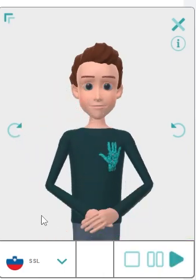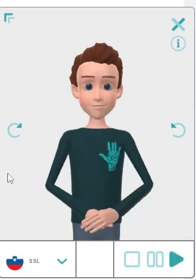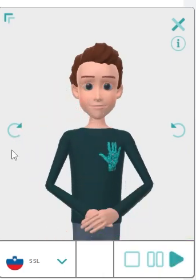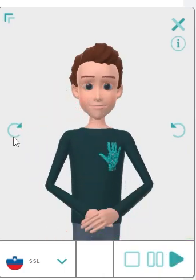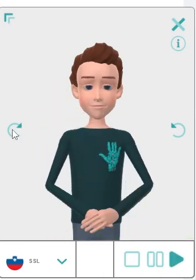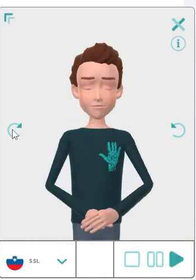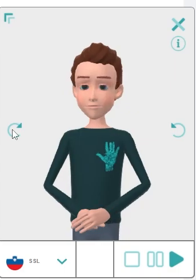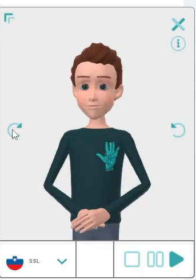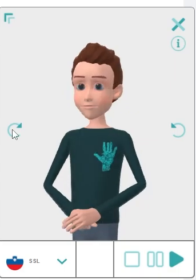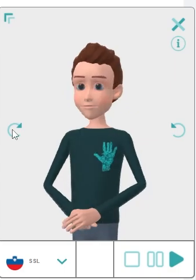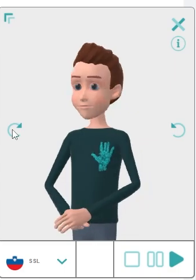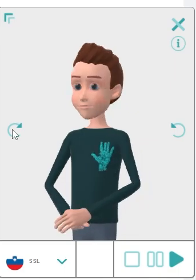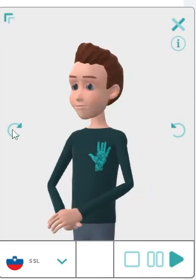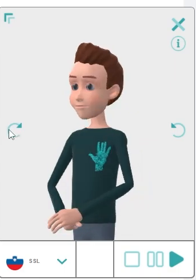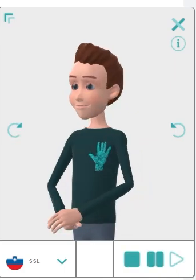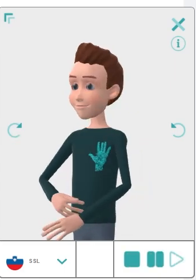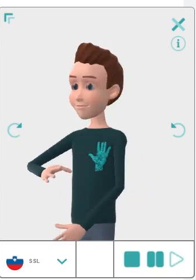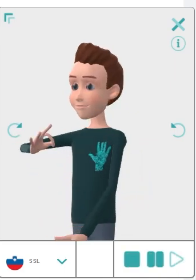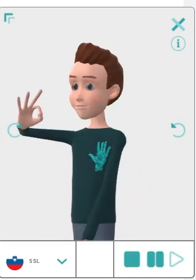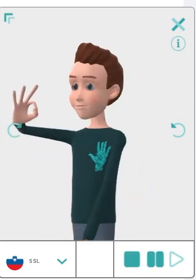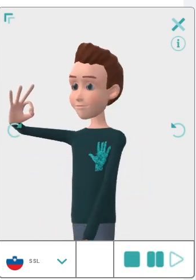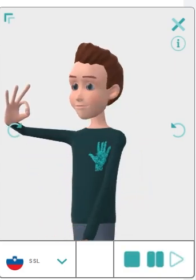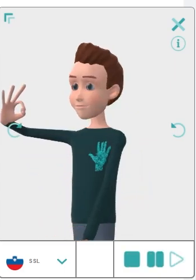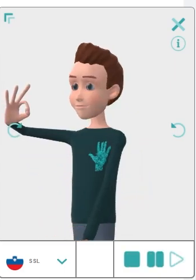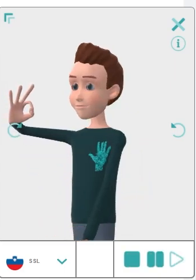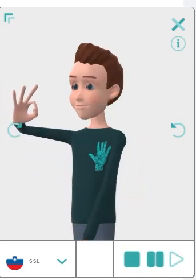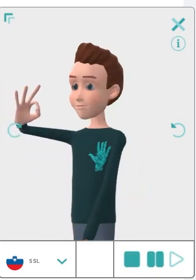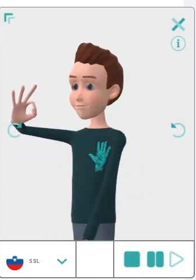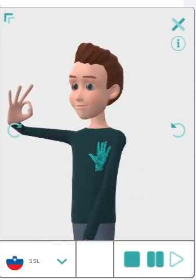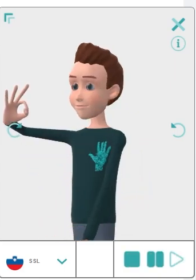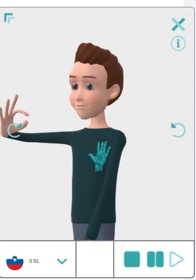the avatar to see the sign from a different angle.